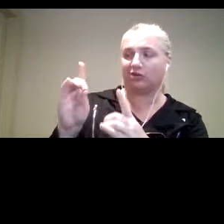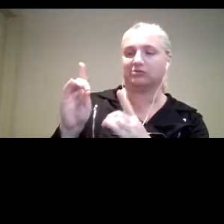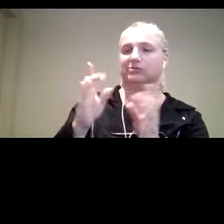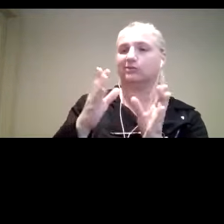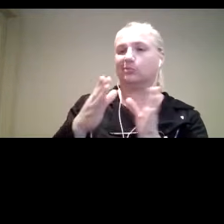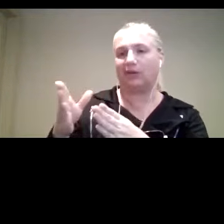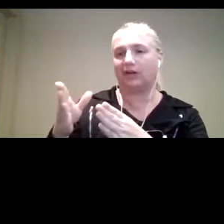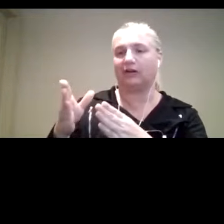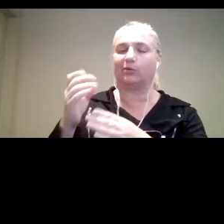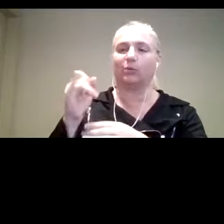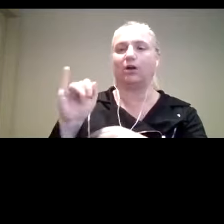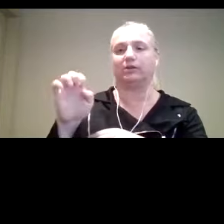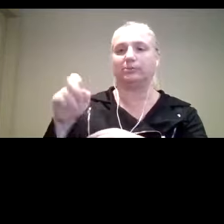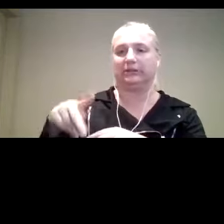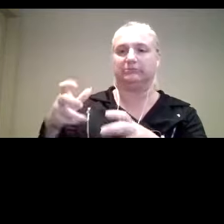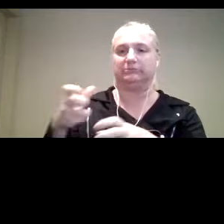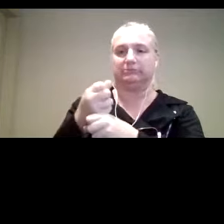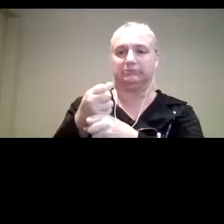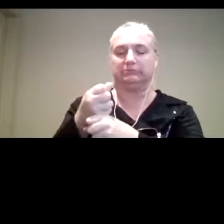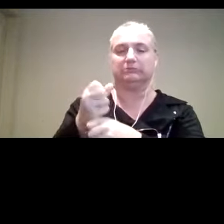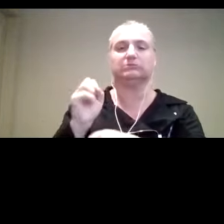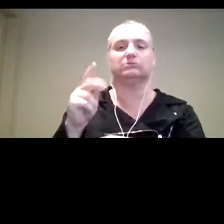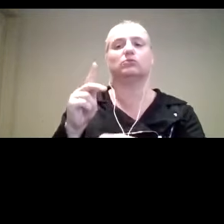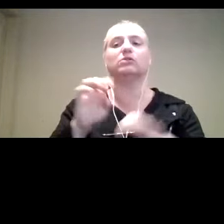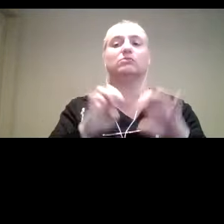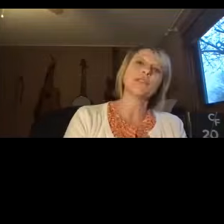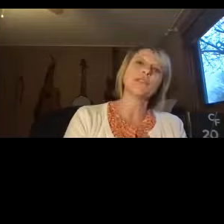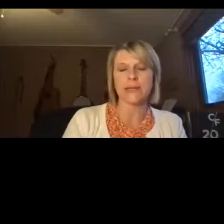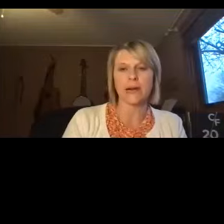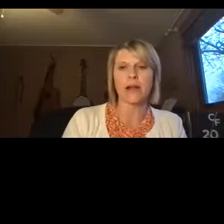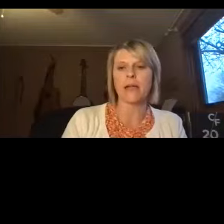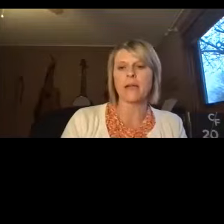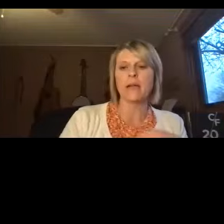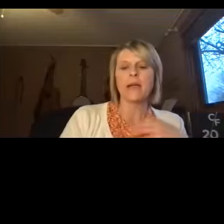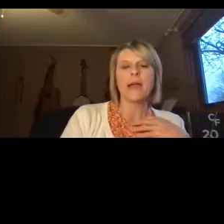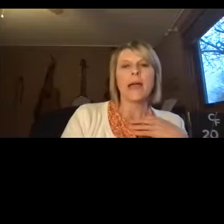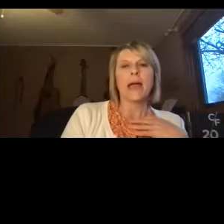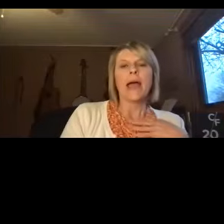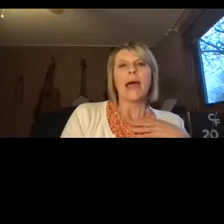So, how do we determine that? Well, evaluation is necessary.